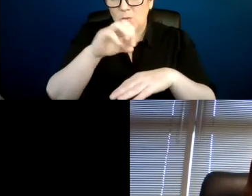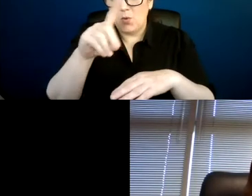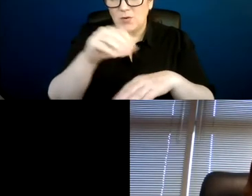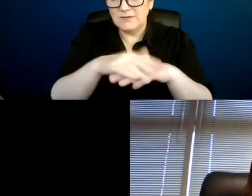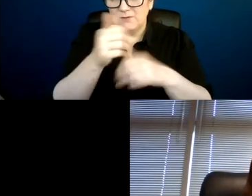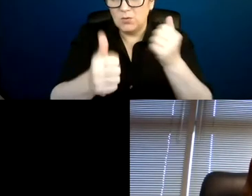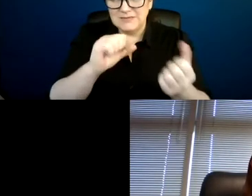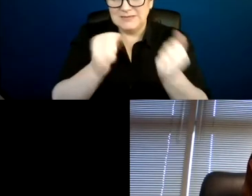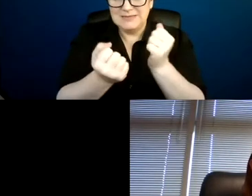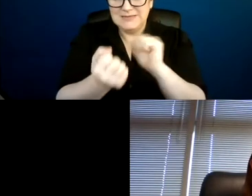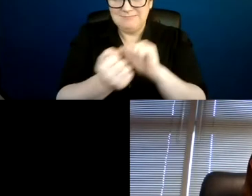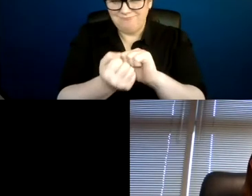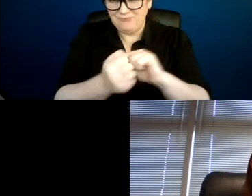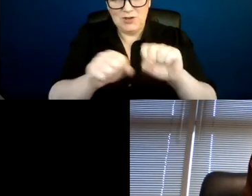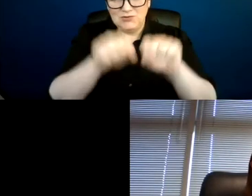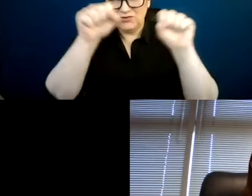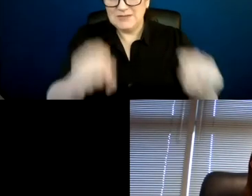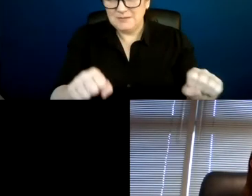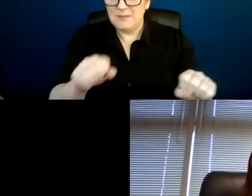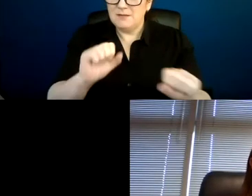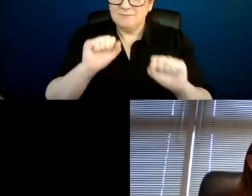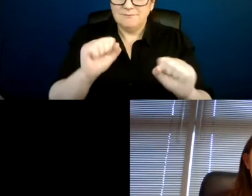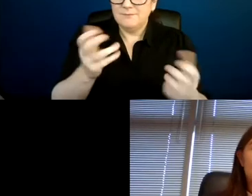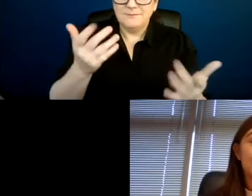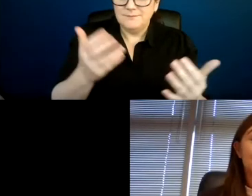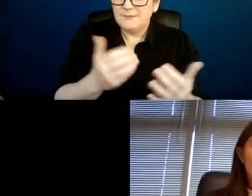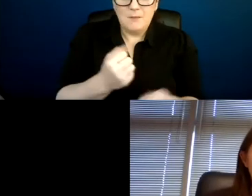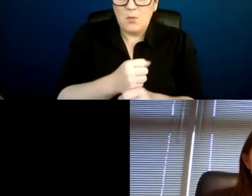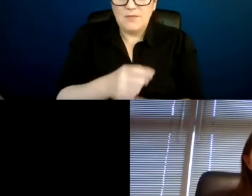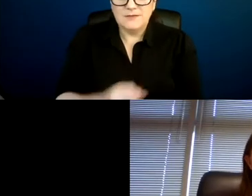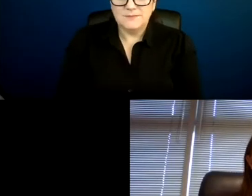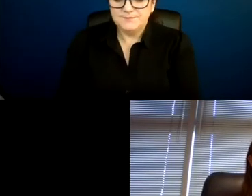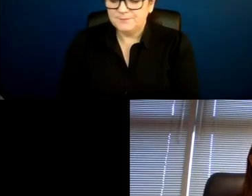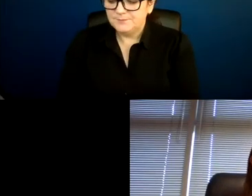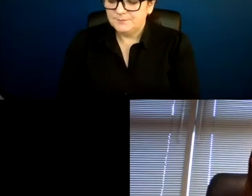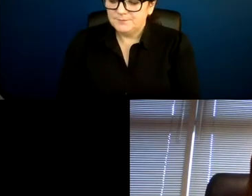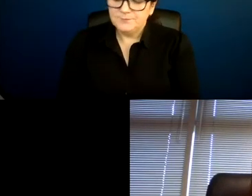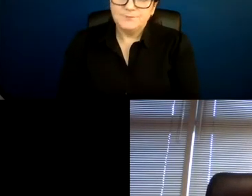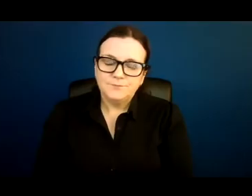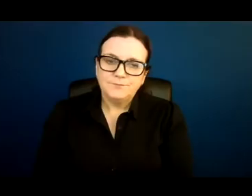and the review of the wards in relation to that? >>: Yes, and I suppose one of the main